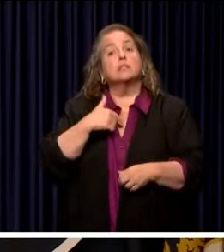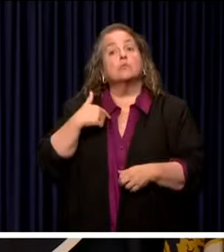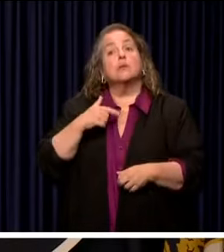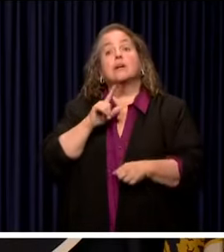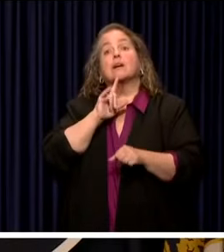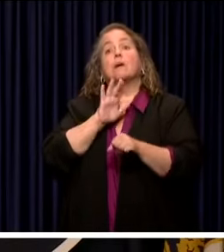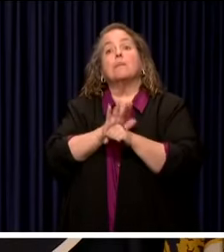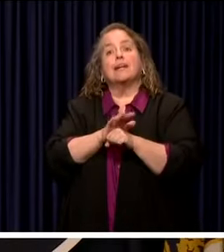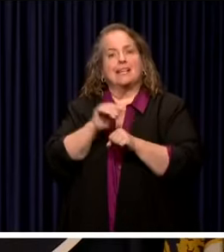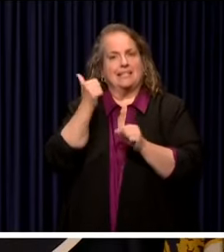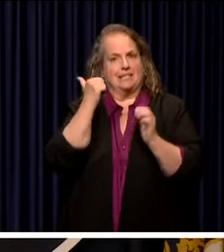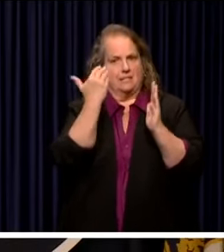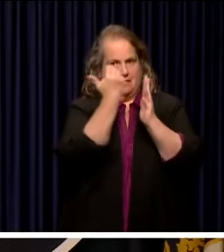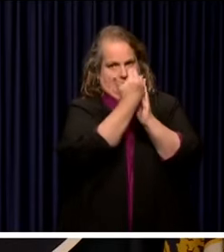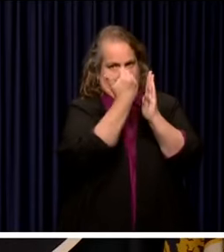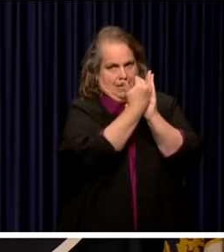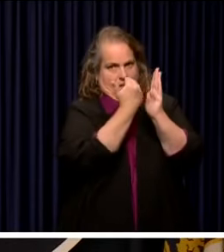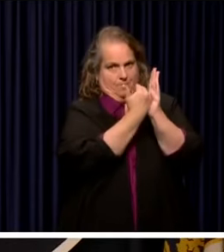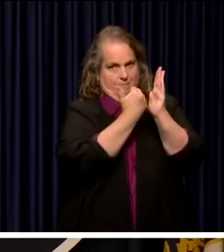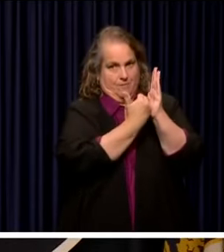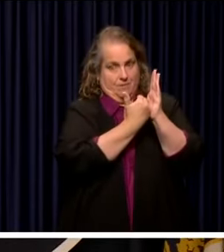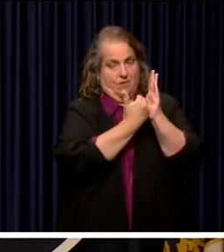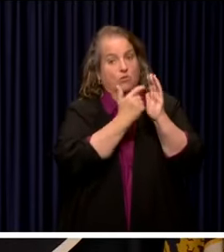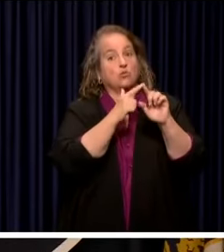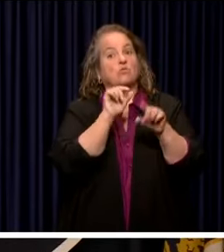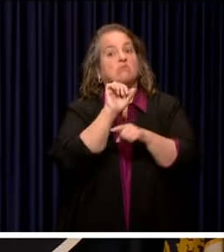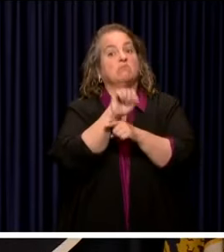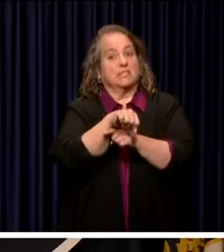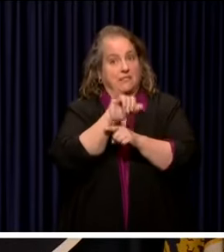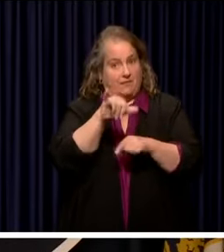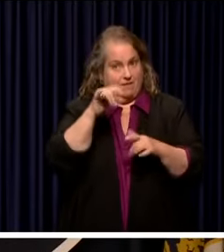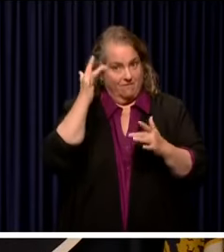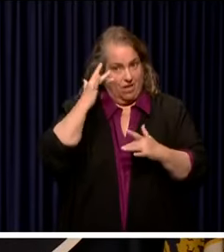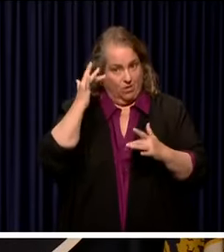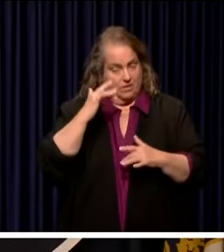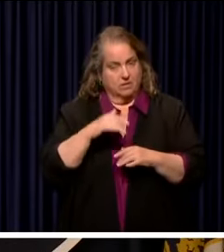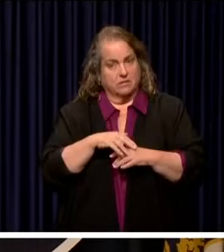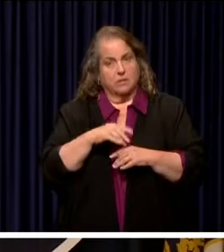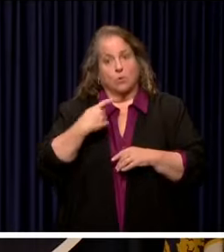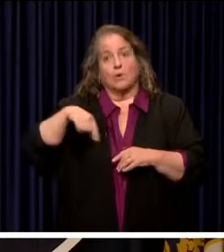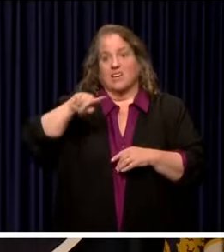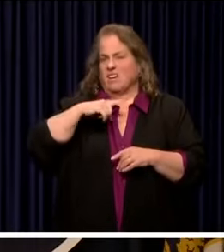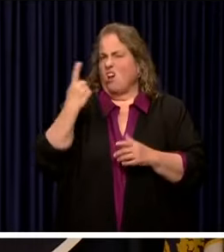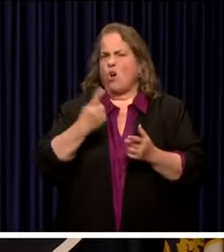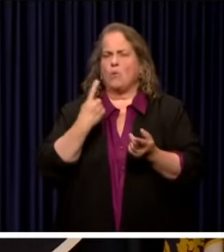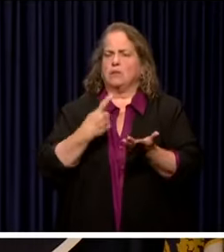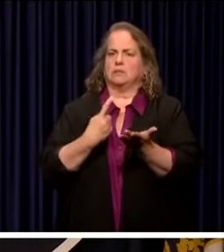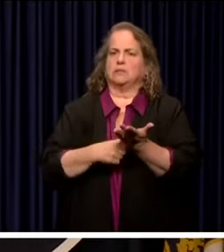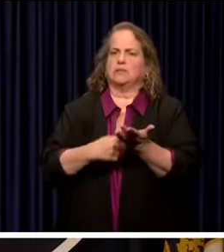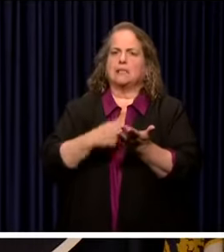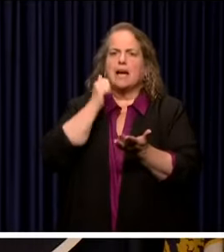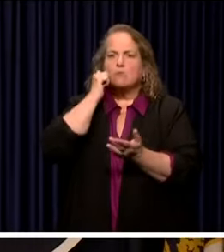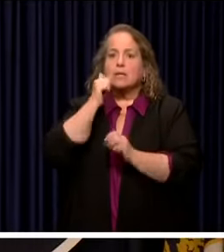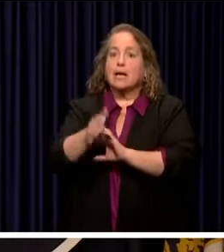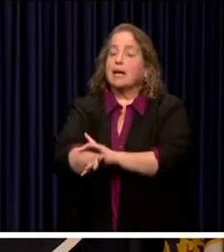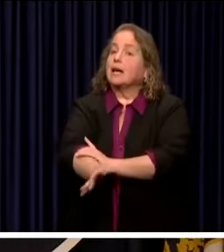YOU HAVE RISEN TO THE CHALLENGE, AND WE'VE GOT TO KEEP IT UP. THERE IS LIGHT AT THE END OF THE TUNNEL, BUT WE'RE WALKING